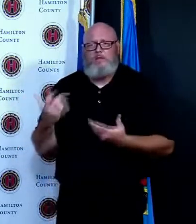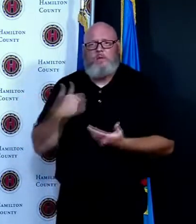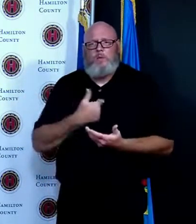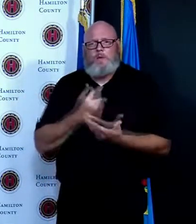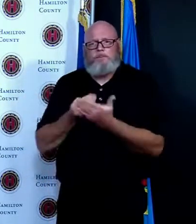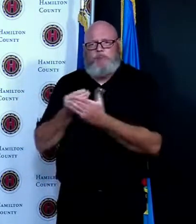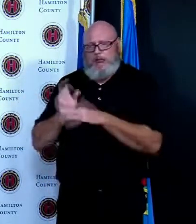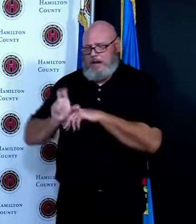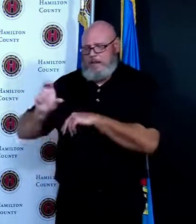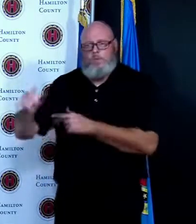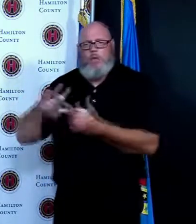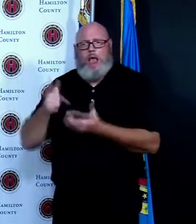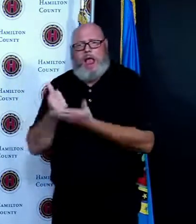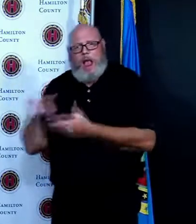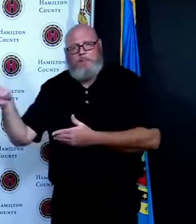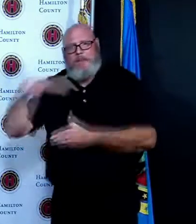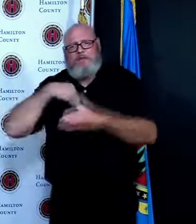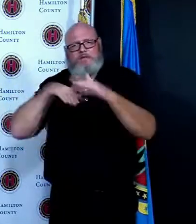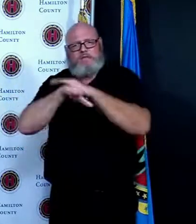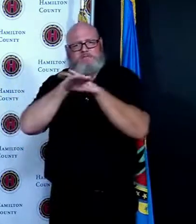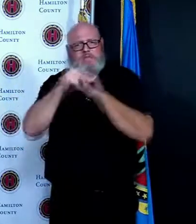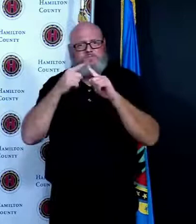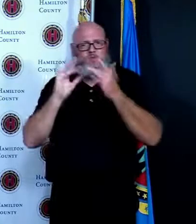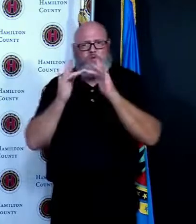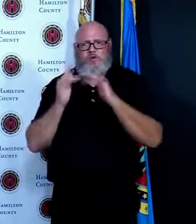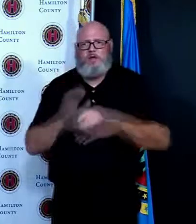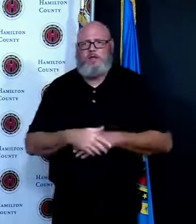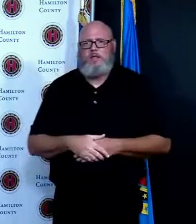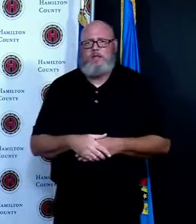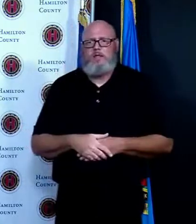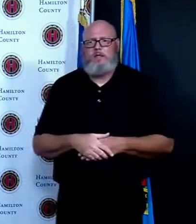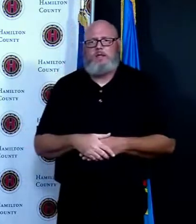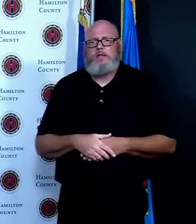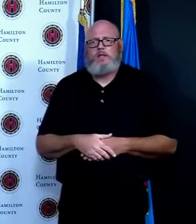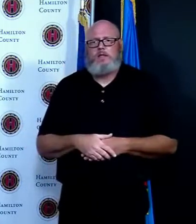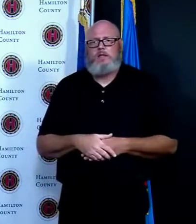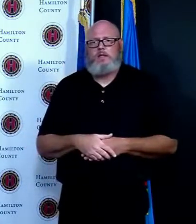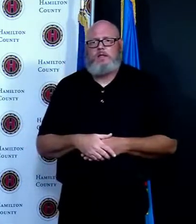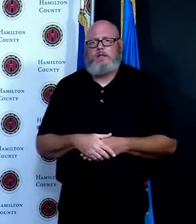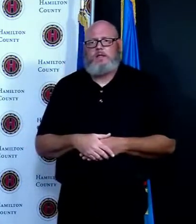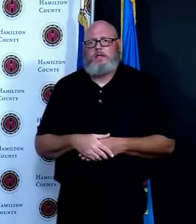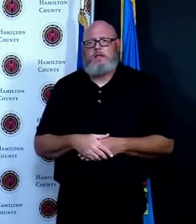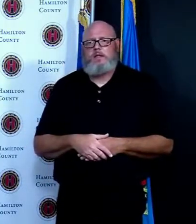that that community wi-fi outside their building to allow even more access for whether it's